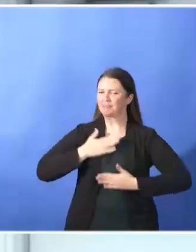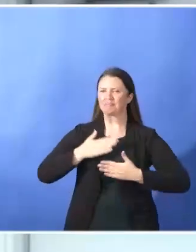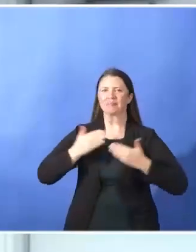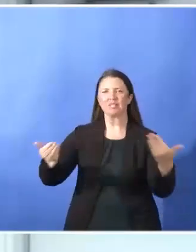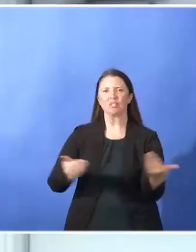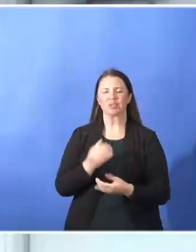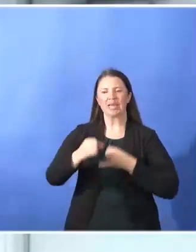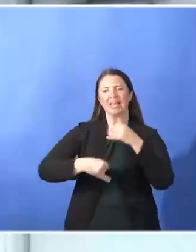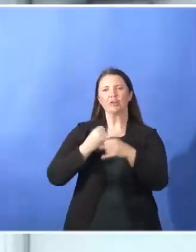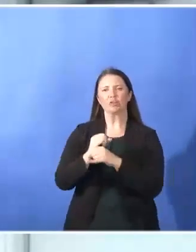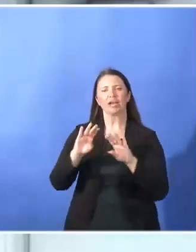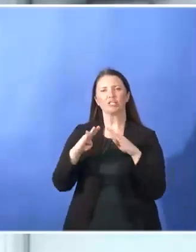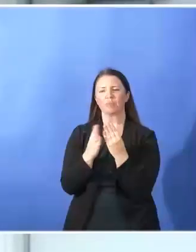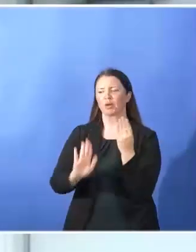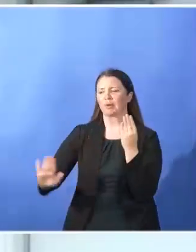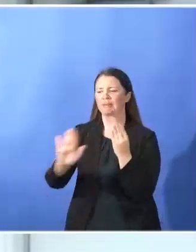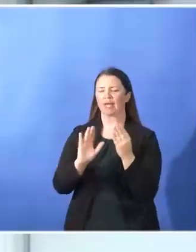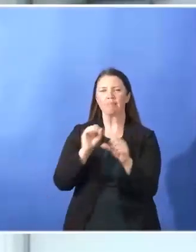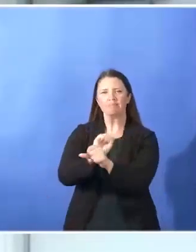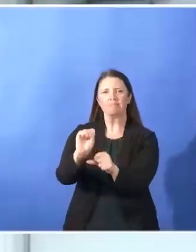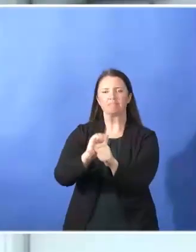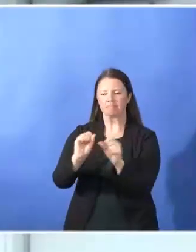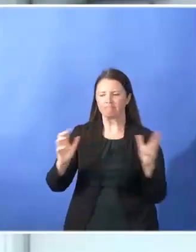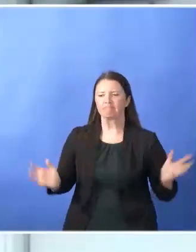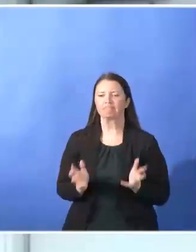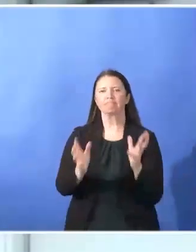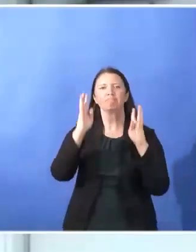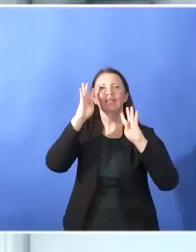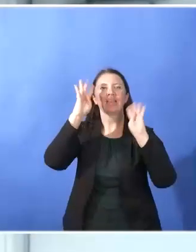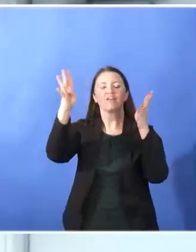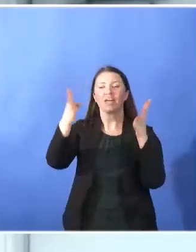EFFORTS TO INCREASE SAFETY FOR SPACE-BASED SERVICE.